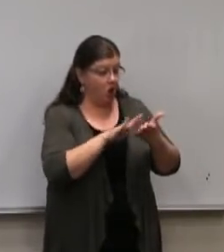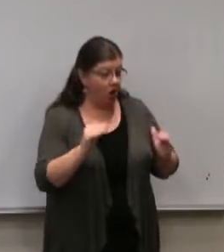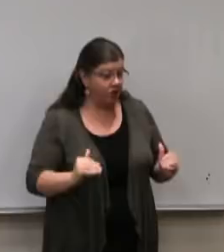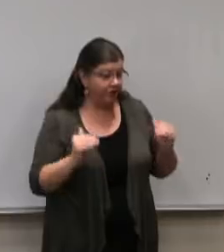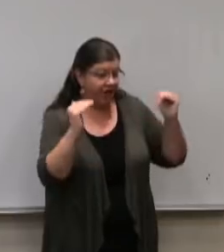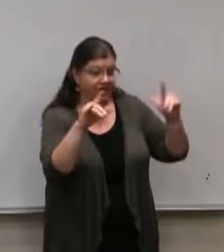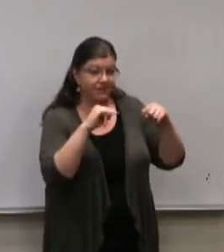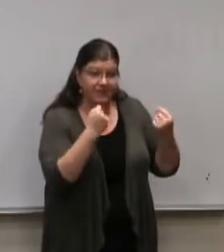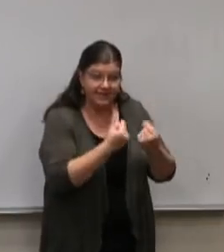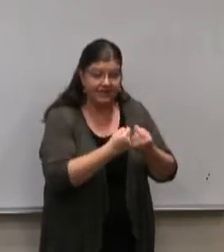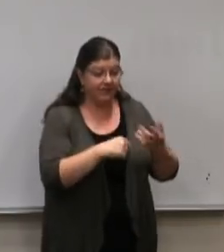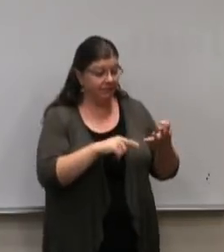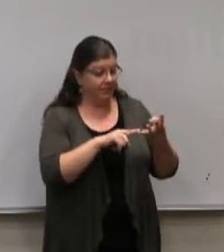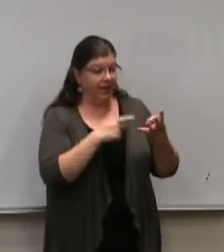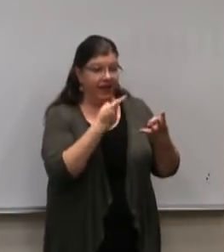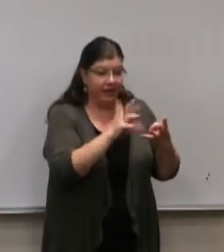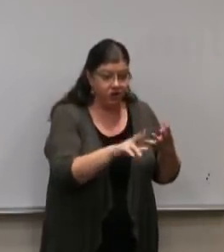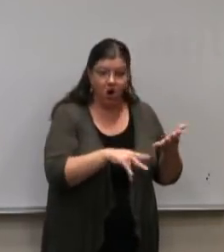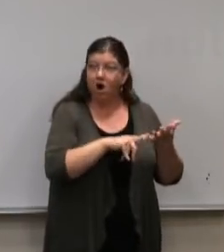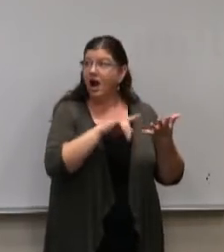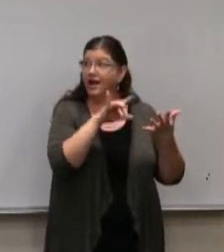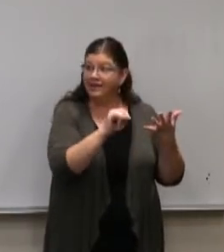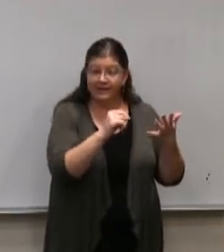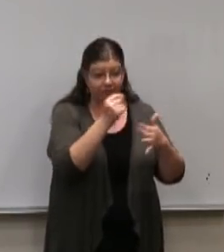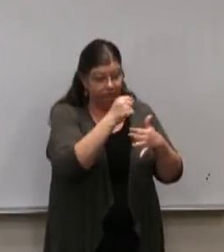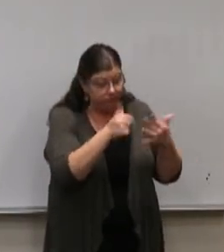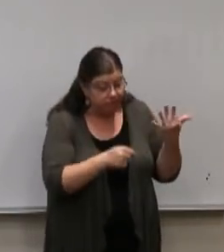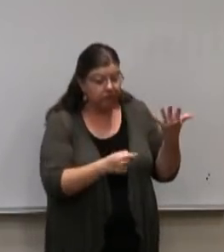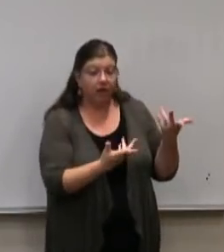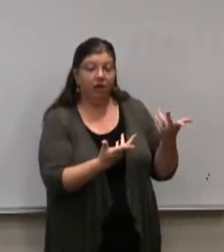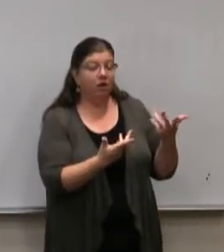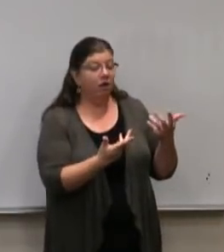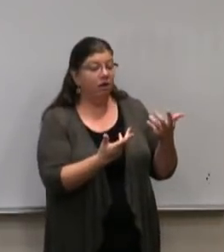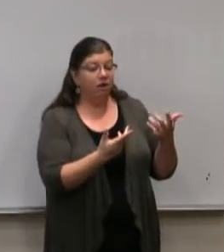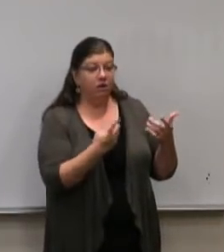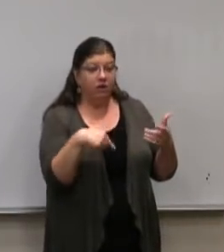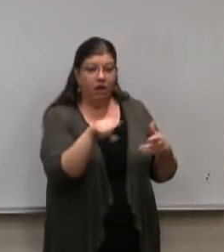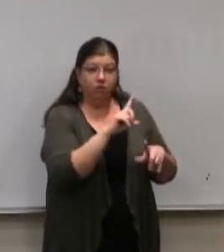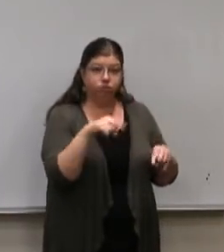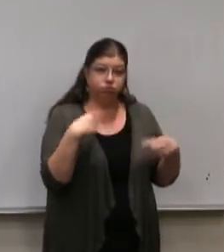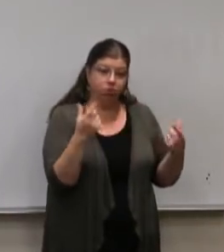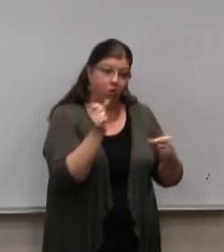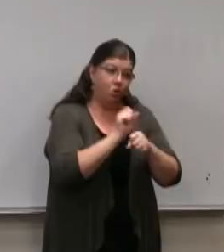HR and IT, you know they've been working these 14-hour days